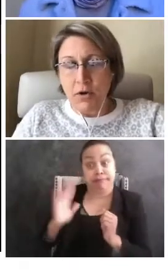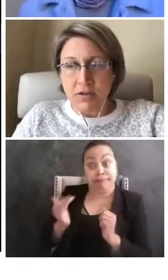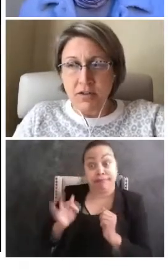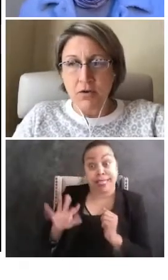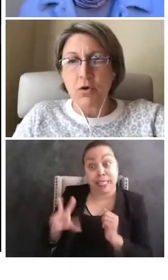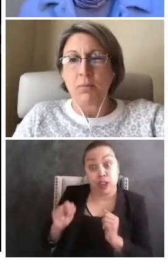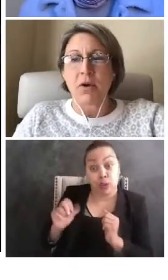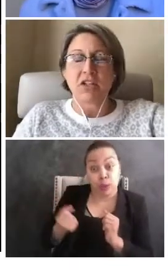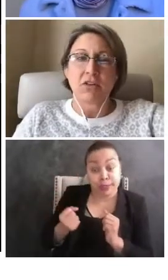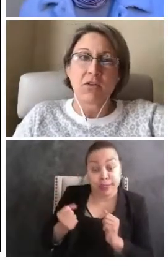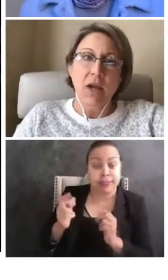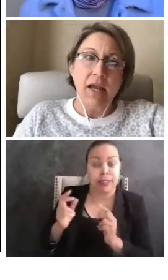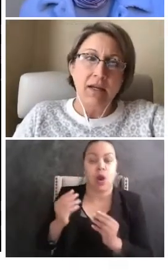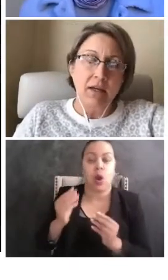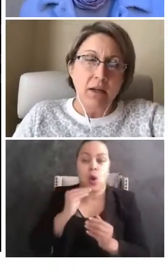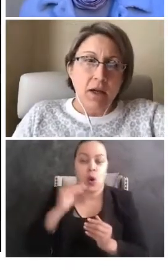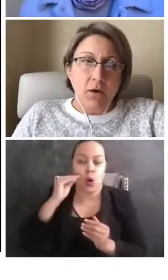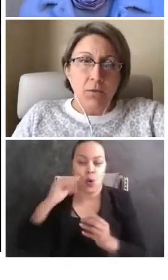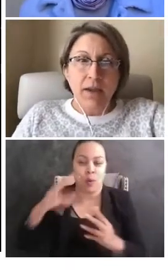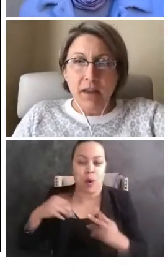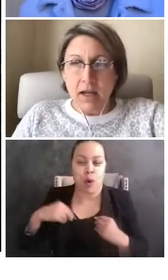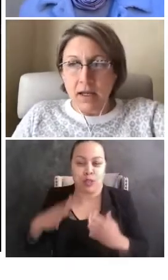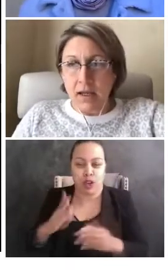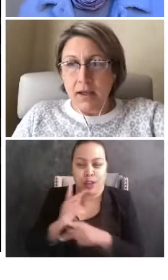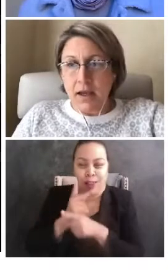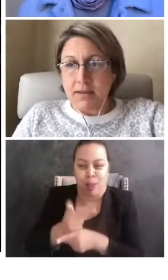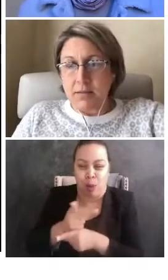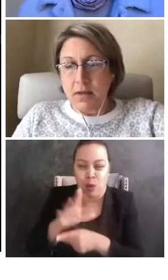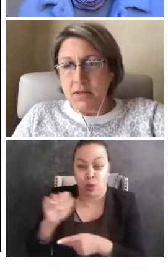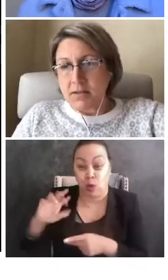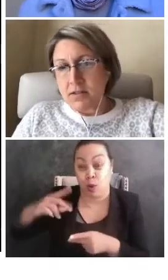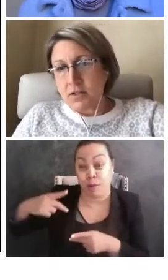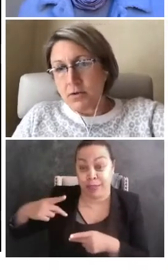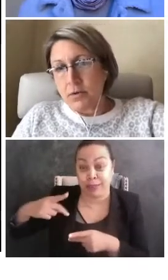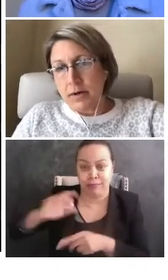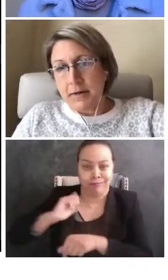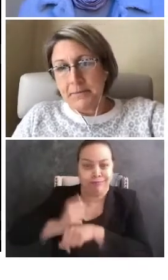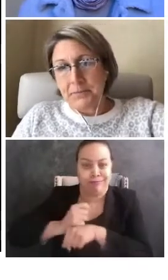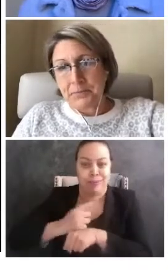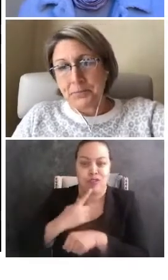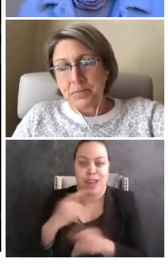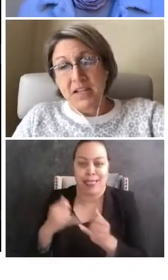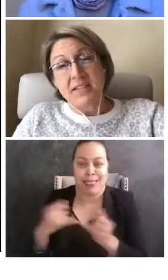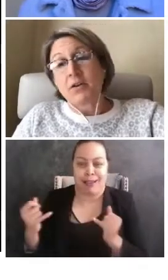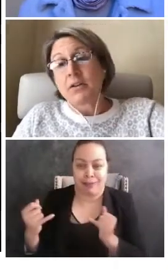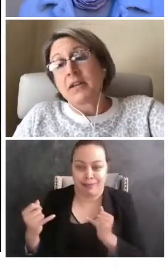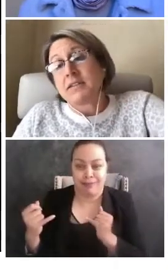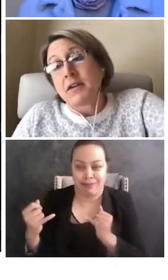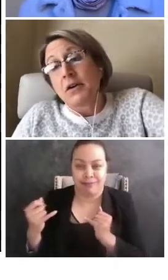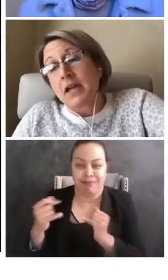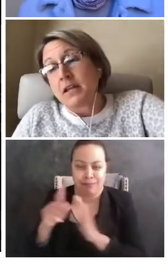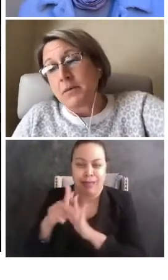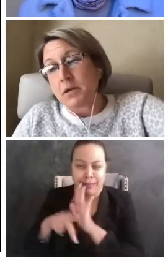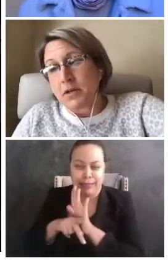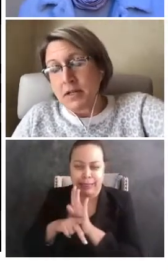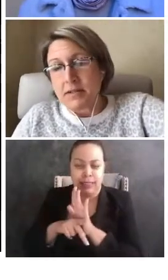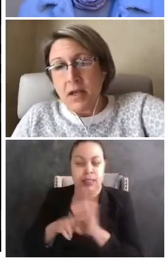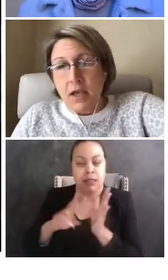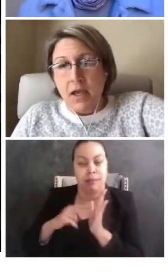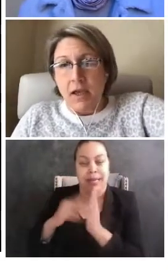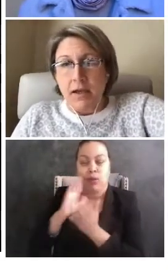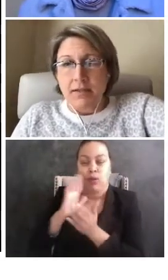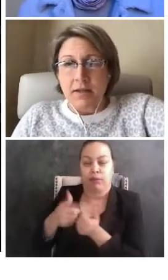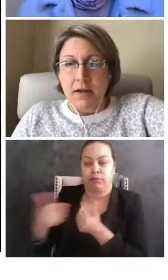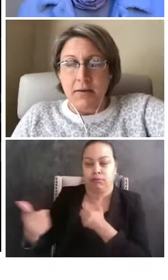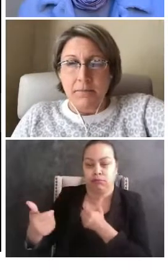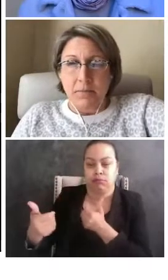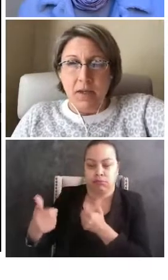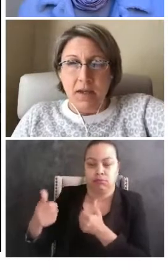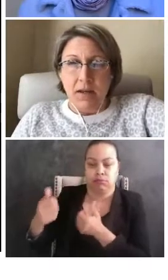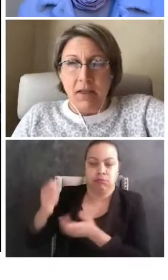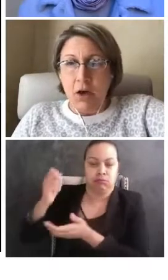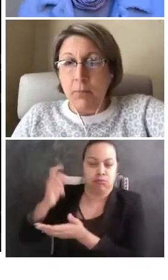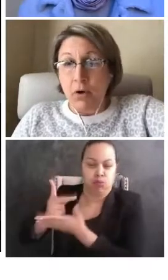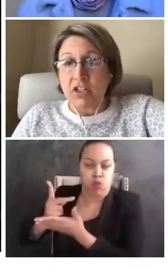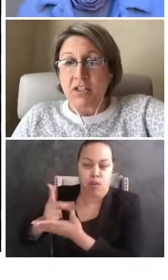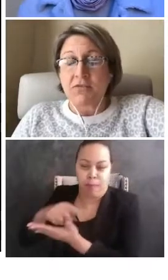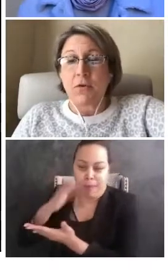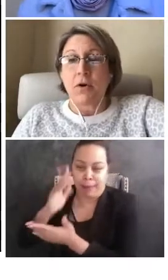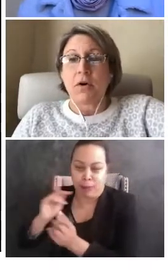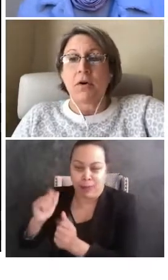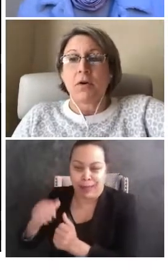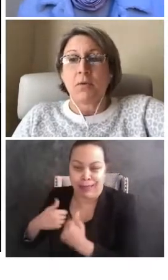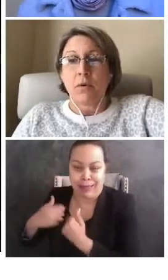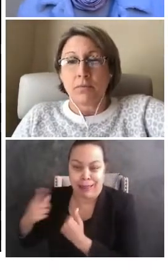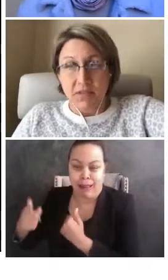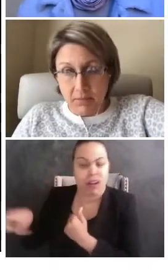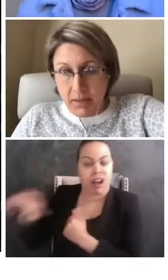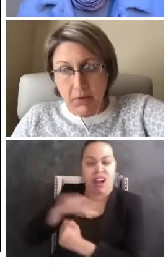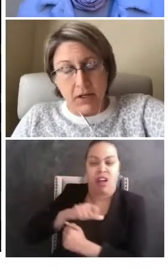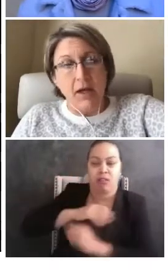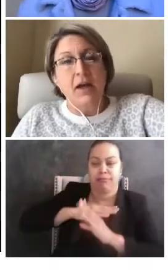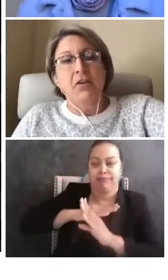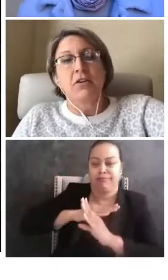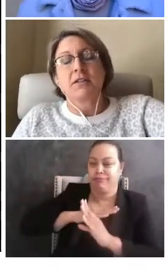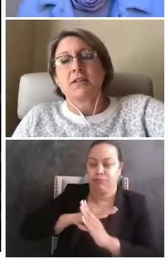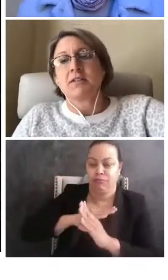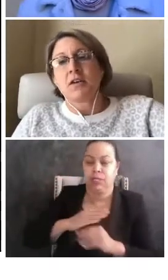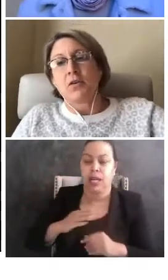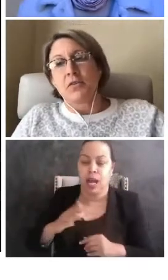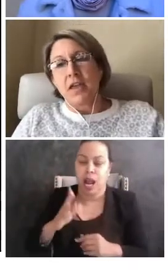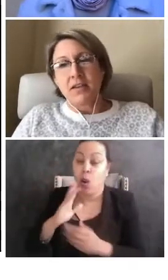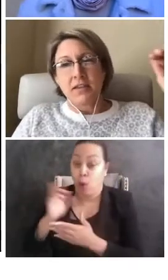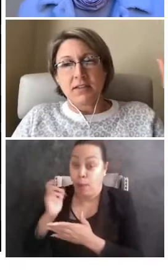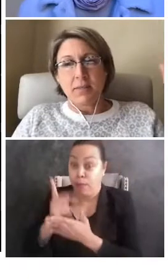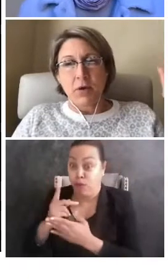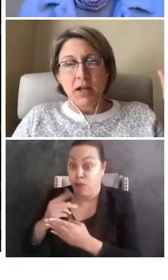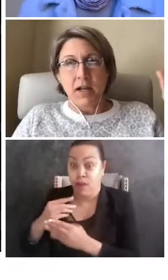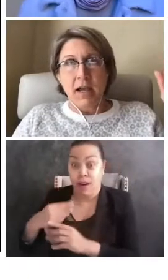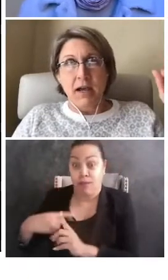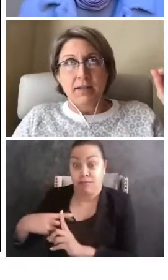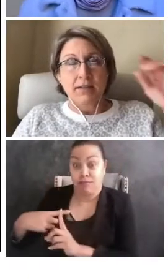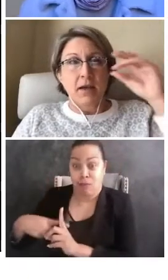Homeowners used redlining to segregate communities and allow mortgages for some people and not